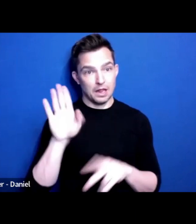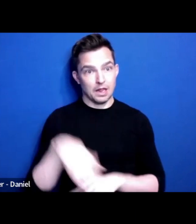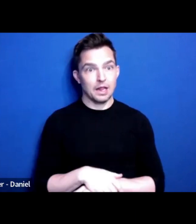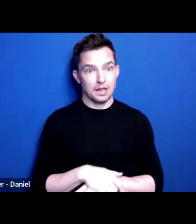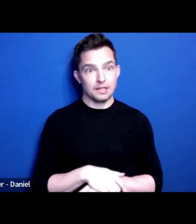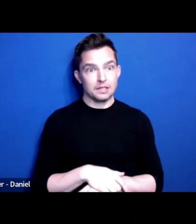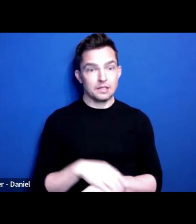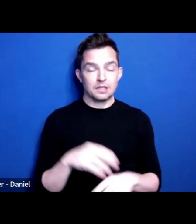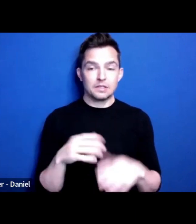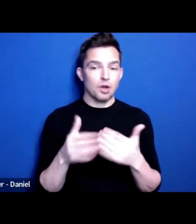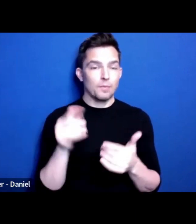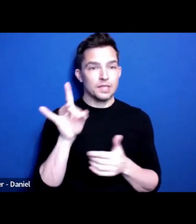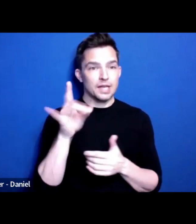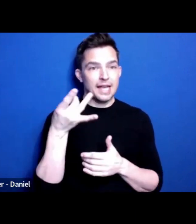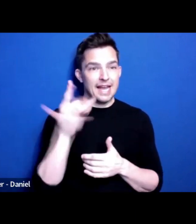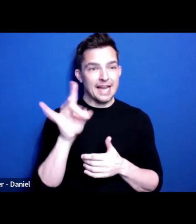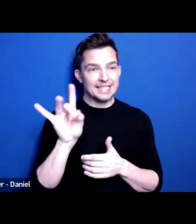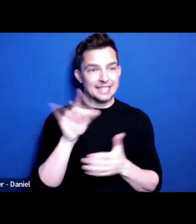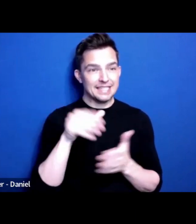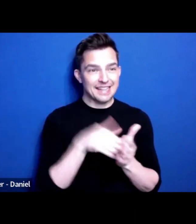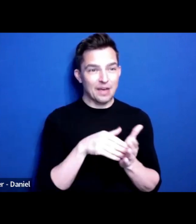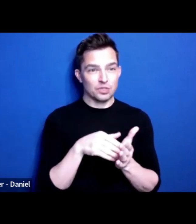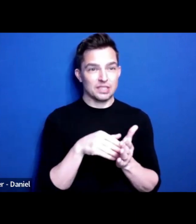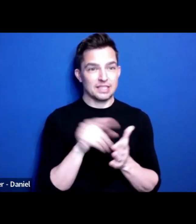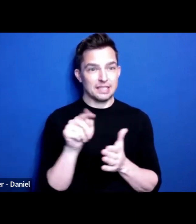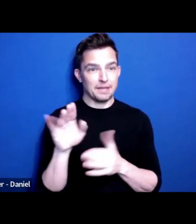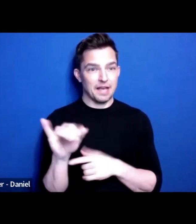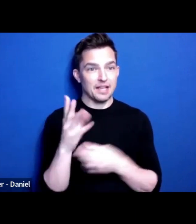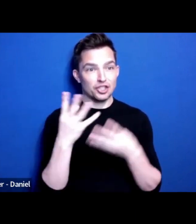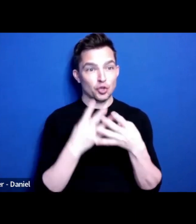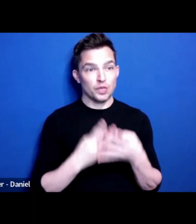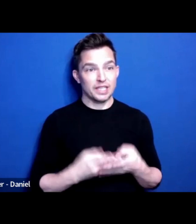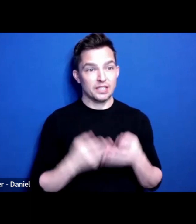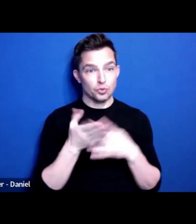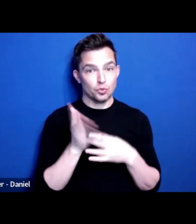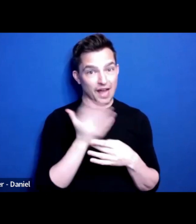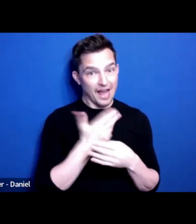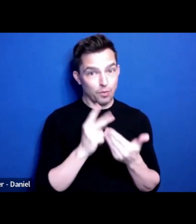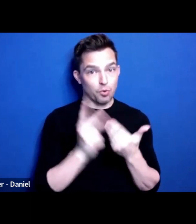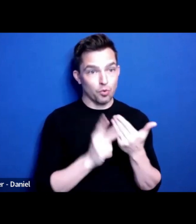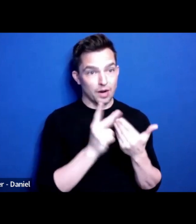been almost 18,000 TBI screening through our programs. And did